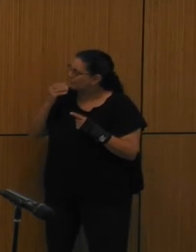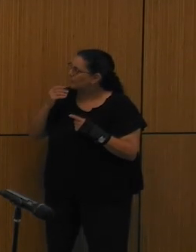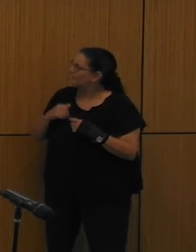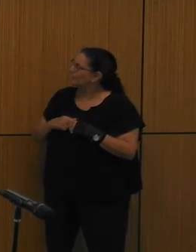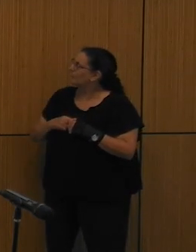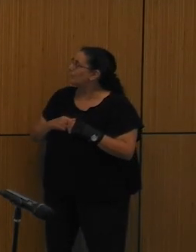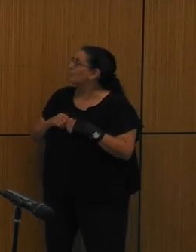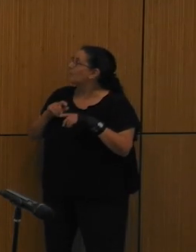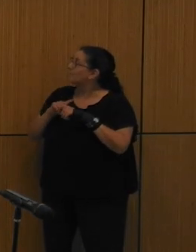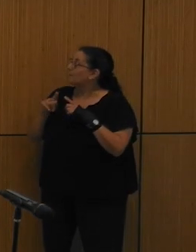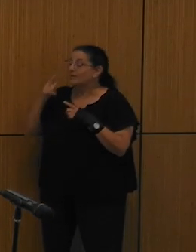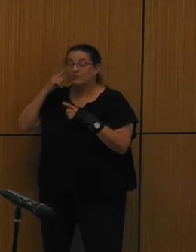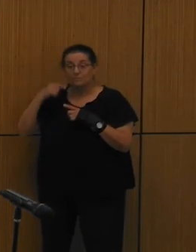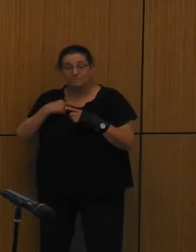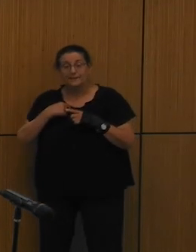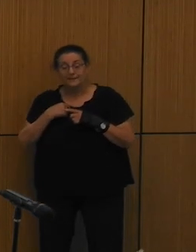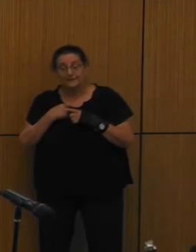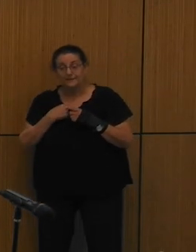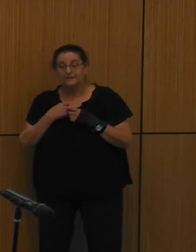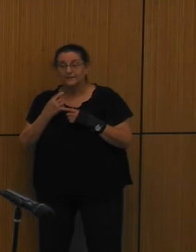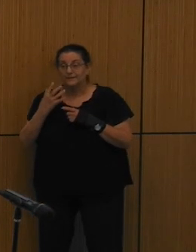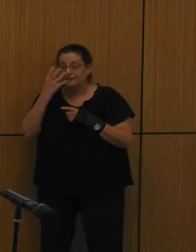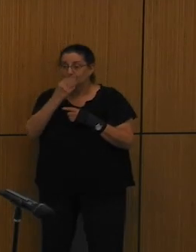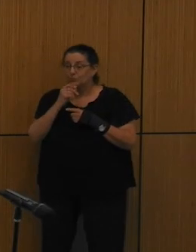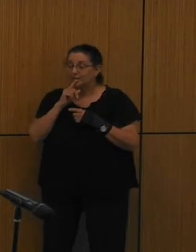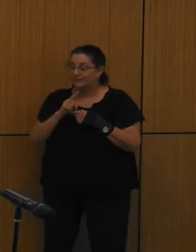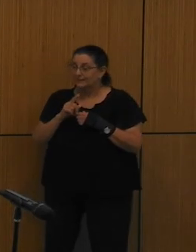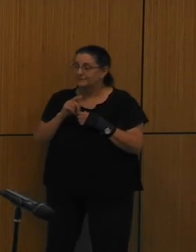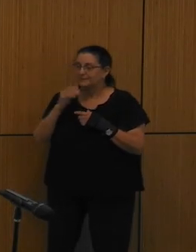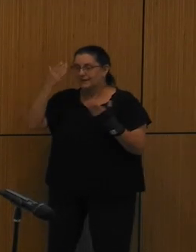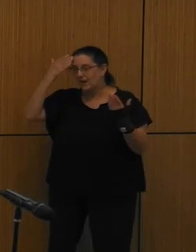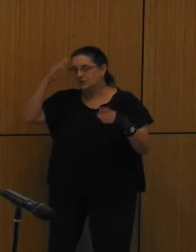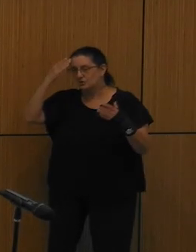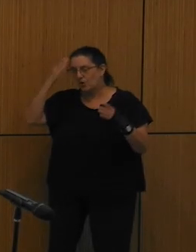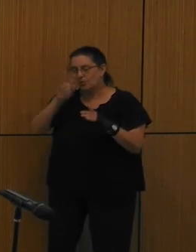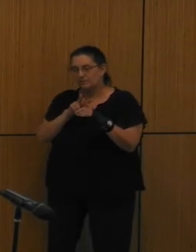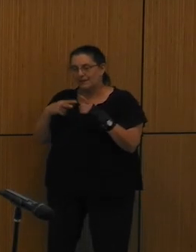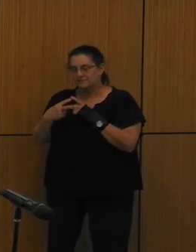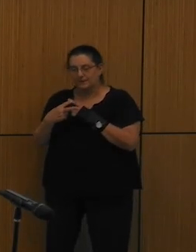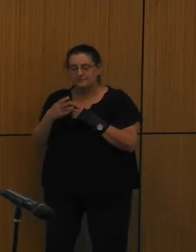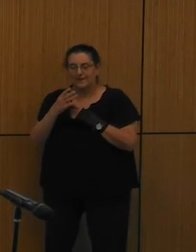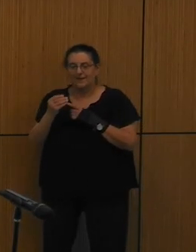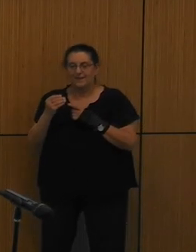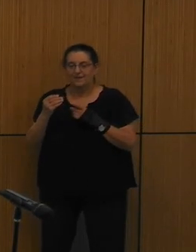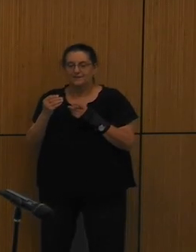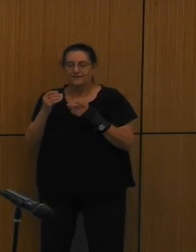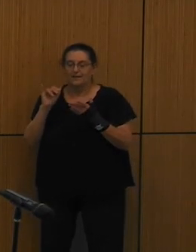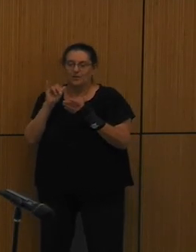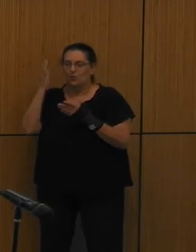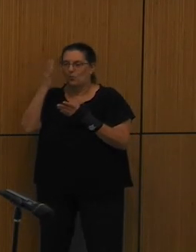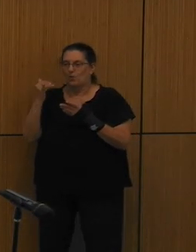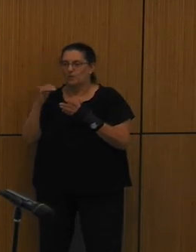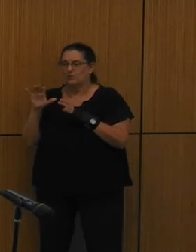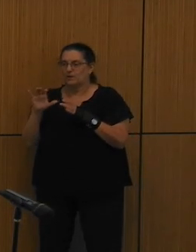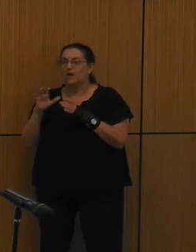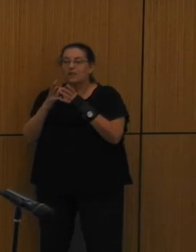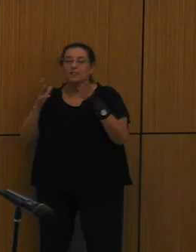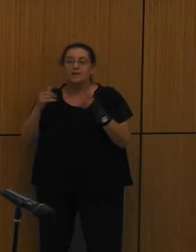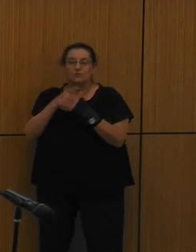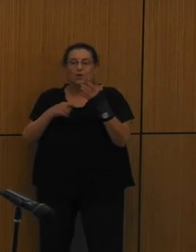But for me, the unseen beauty is the unnamed aspect of them. So a lot of what I do is, is describing new species.